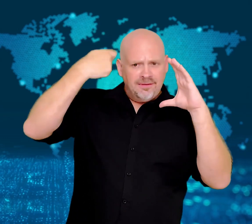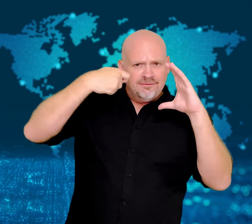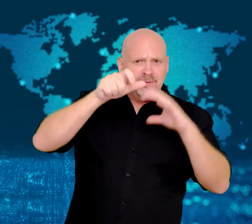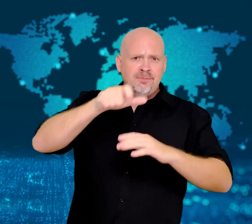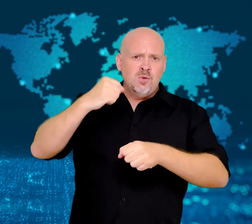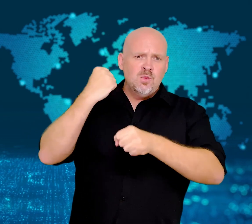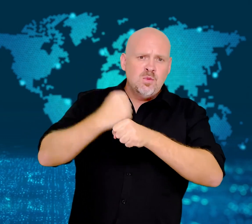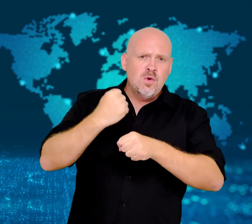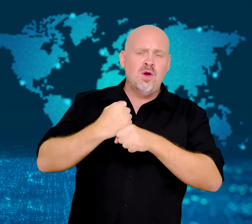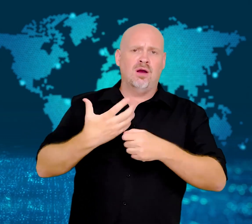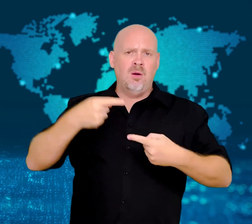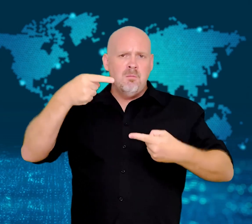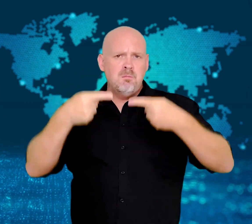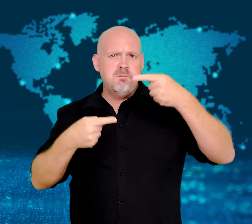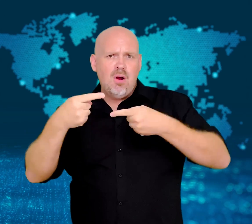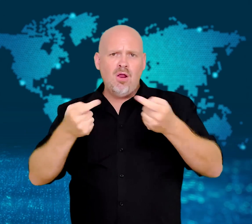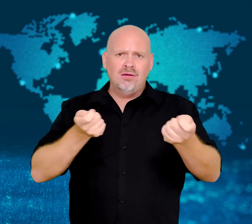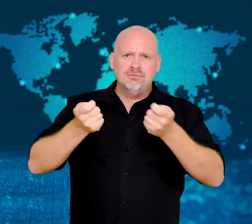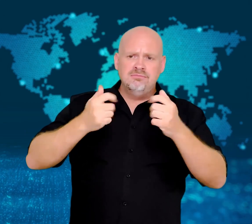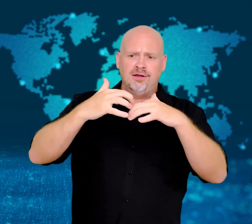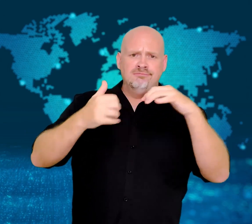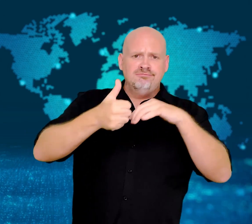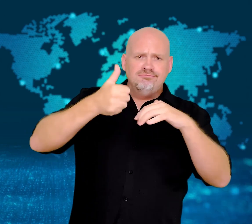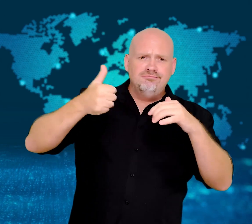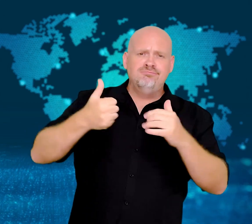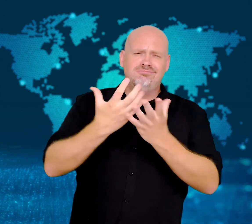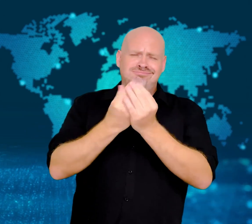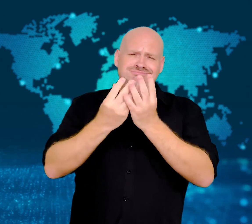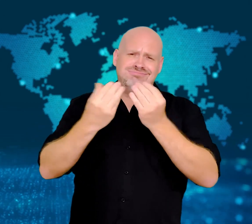and several famous people.